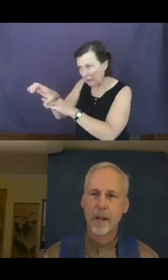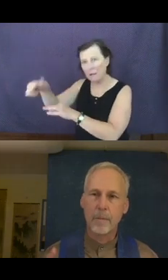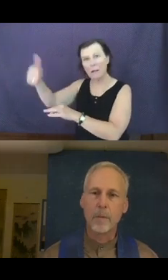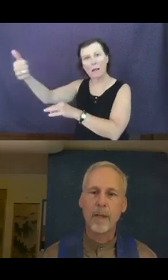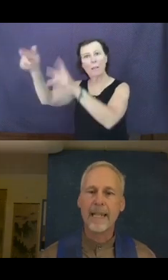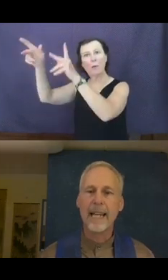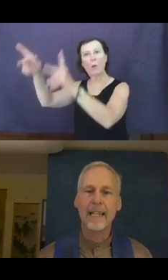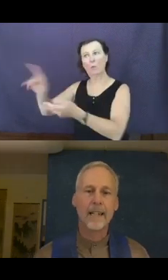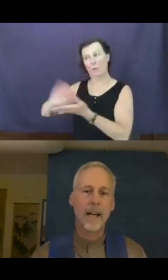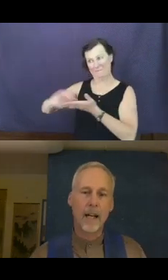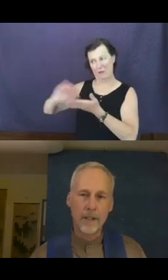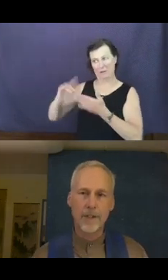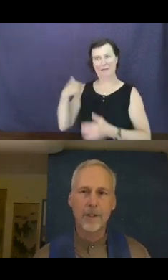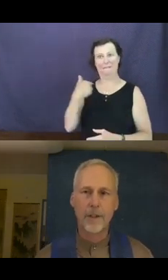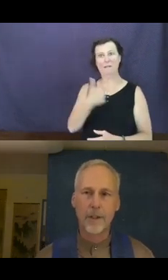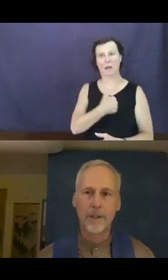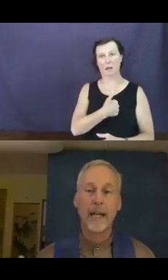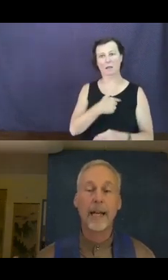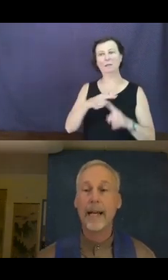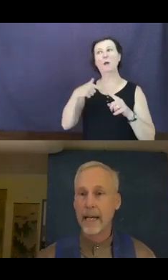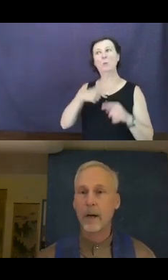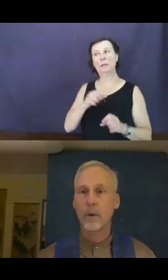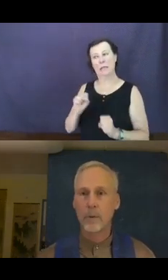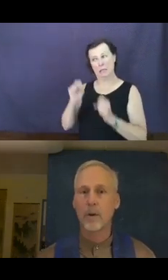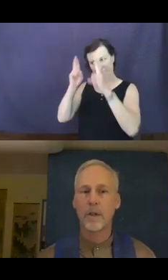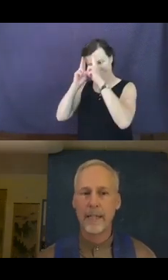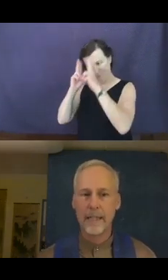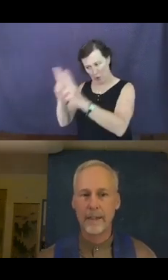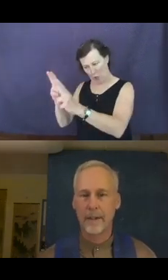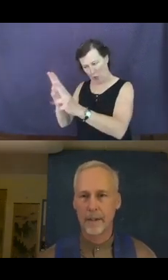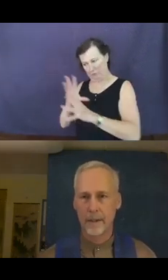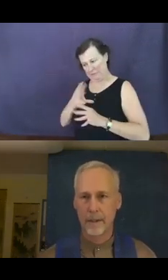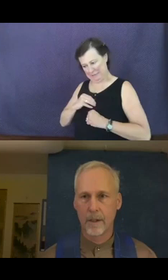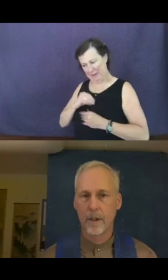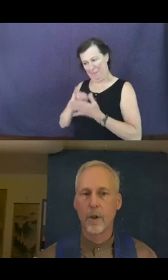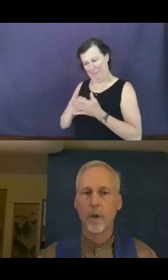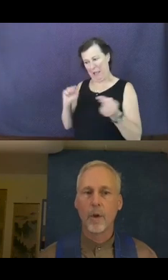but we can acknowledge the hurt and our role in it.